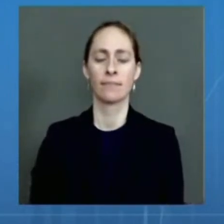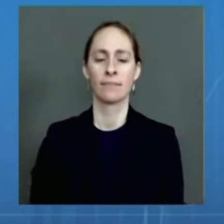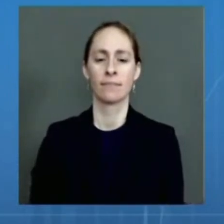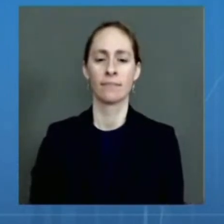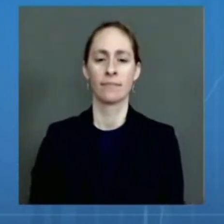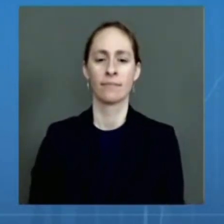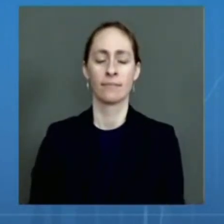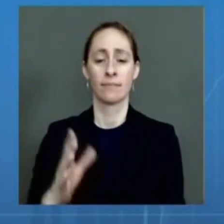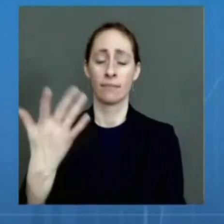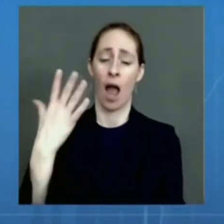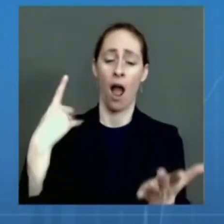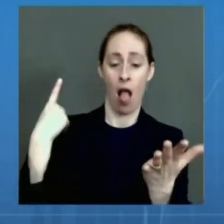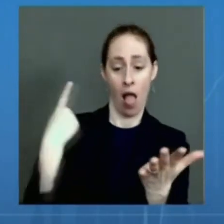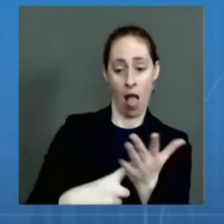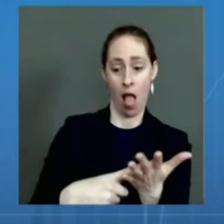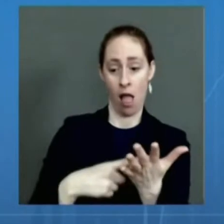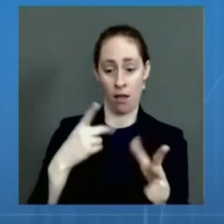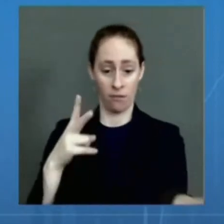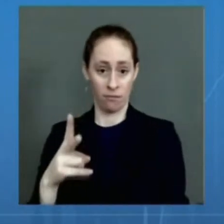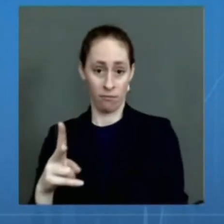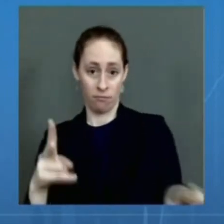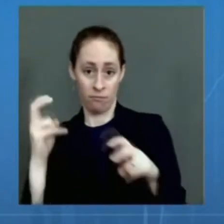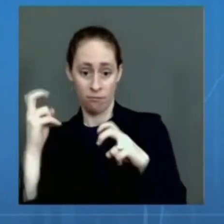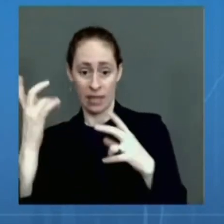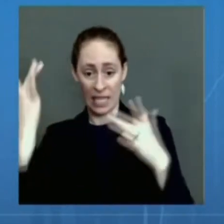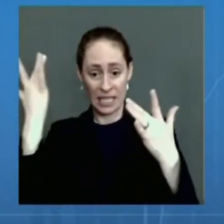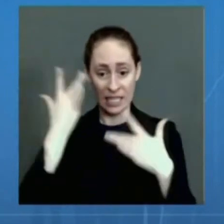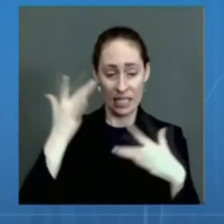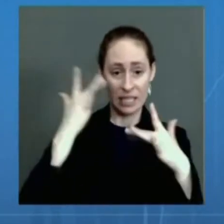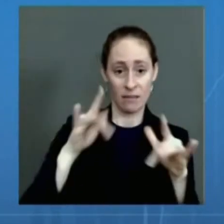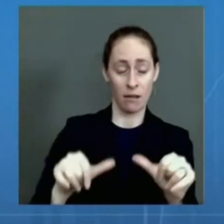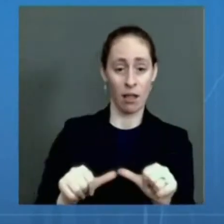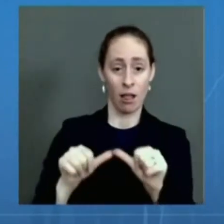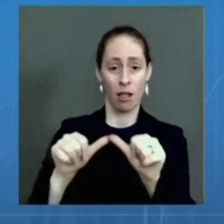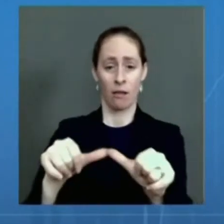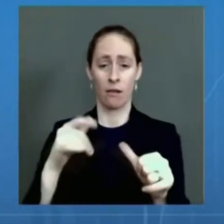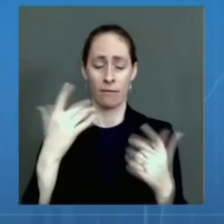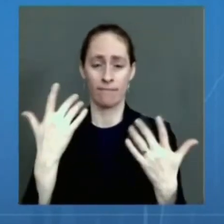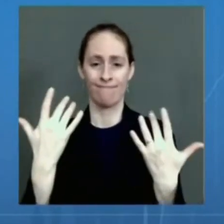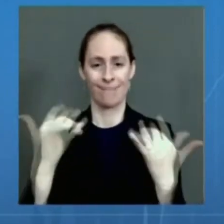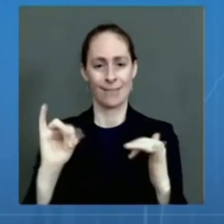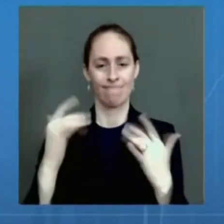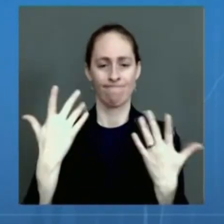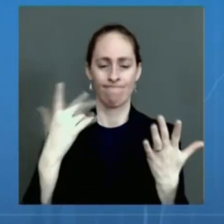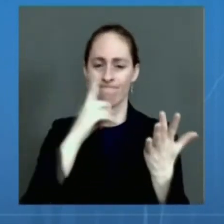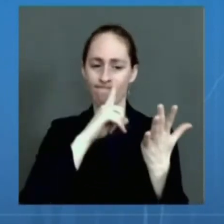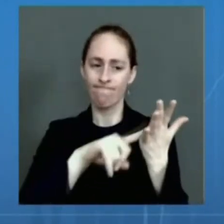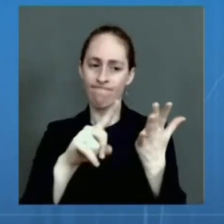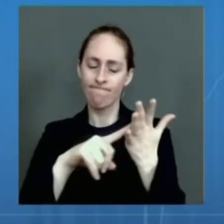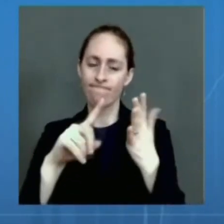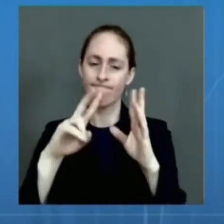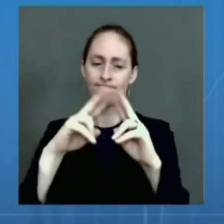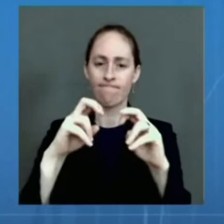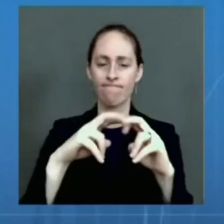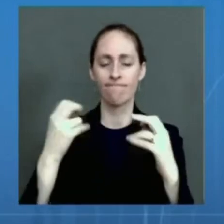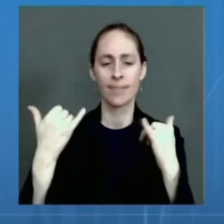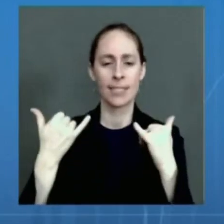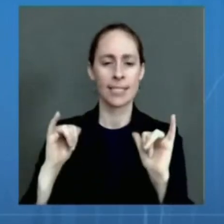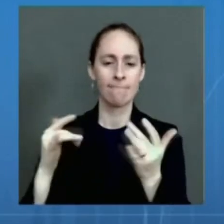OF INFECTION REALLY IT'S STILL UP IN THE AIR RIGHT NOW BECAUSE THERE ARE A LOT OF CONFOUNDING